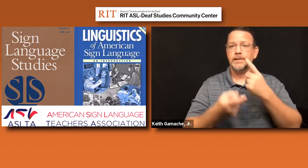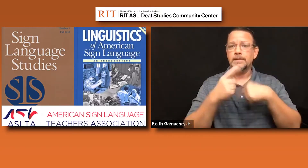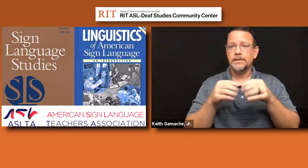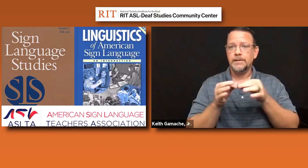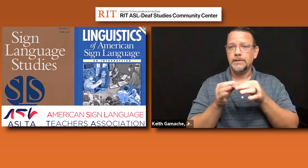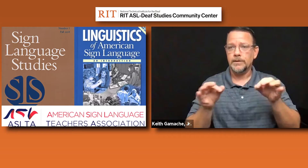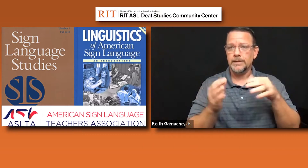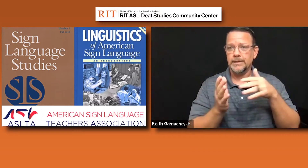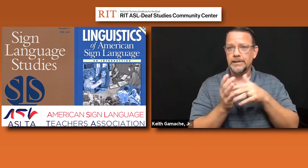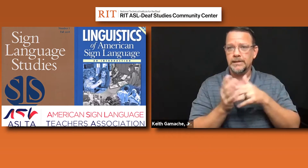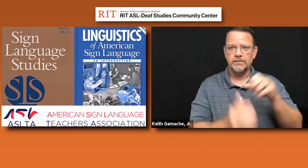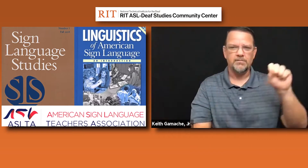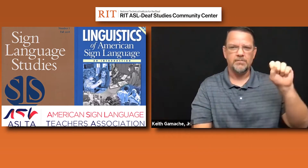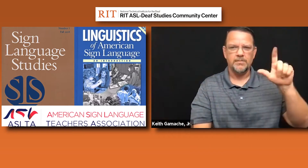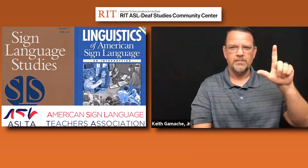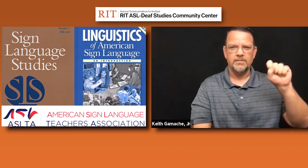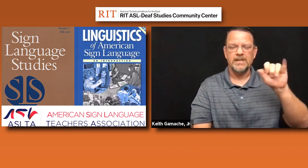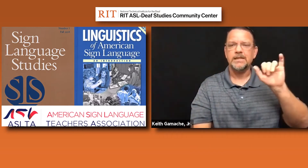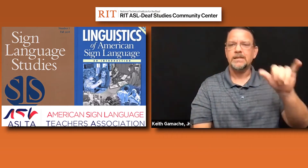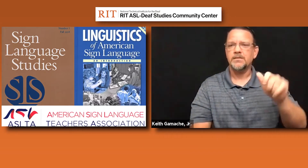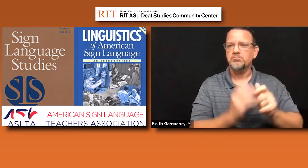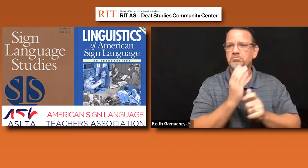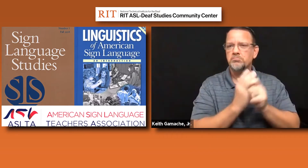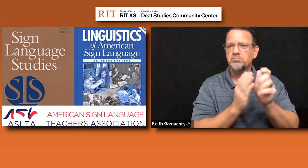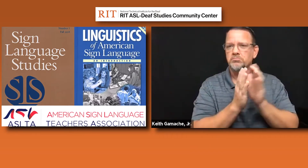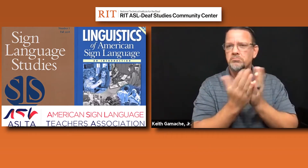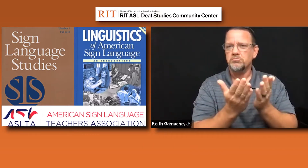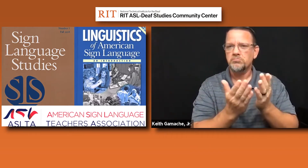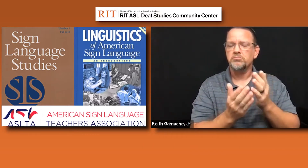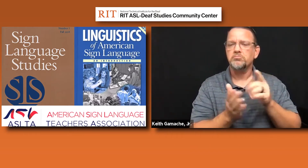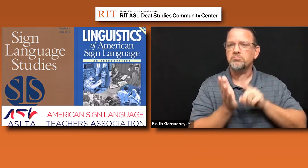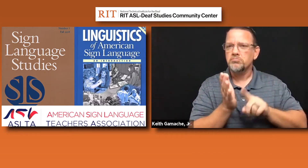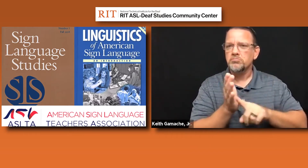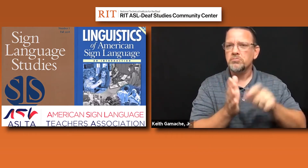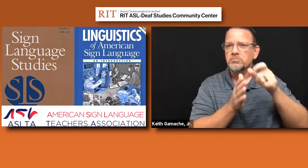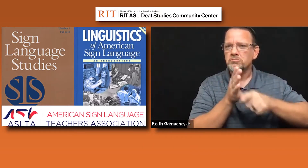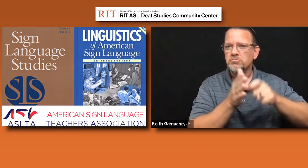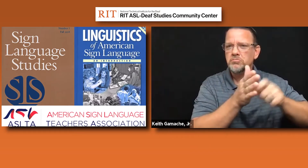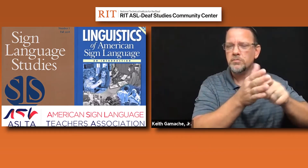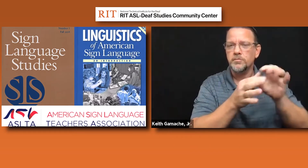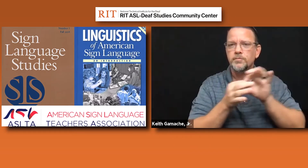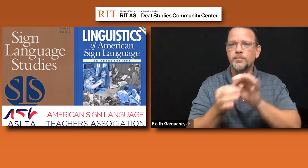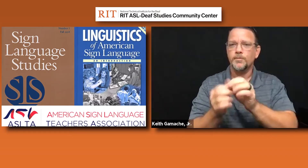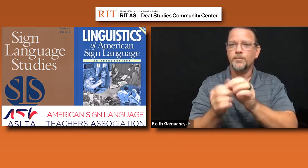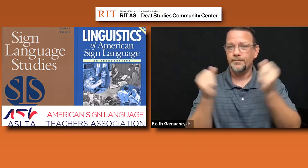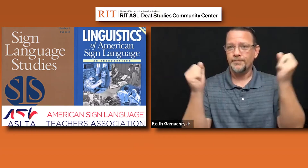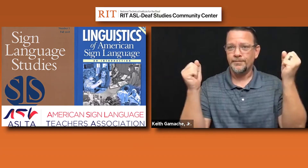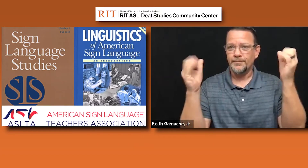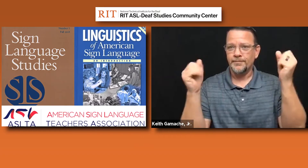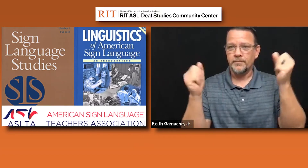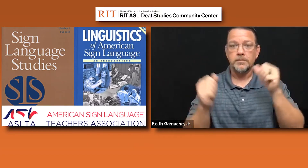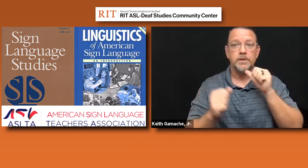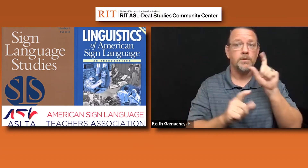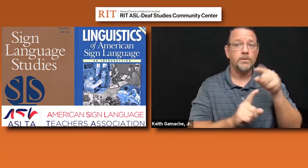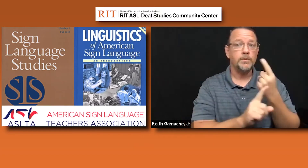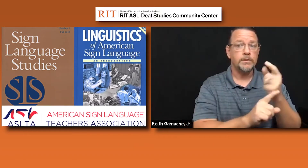and I've looked at sign language studies, journals that have put out articles that have to do with sign language